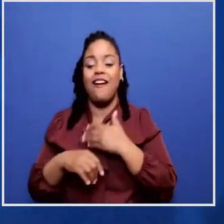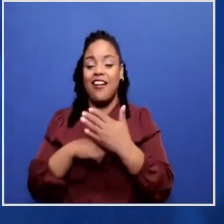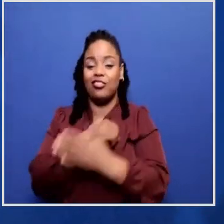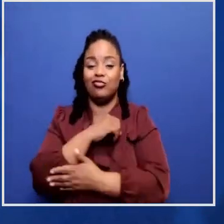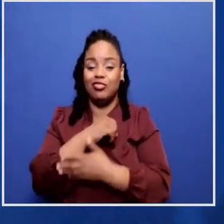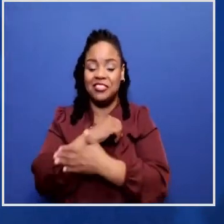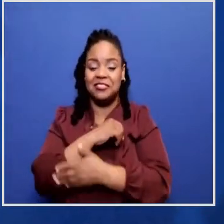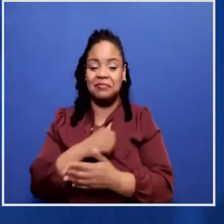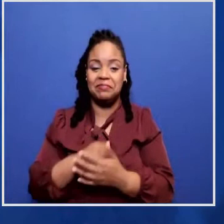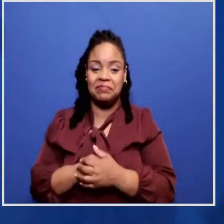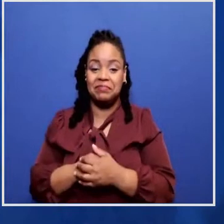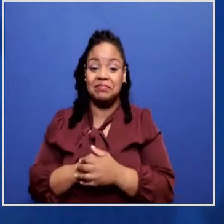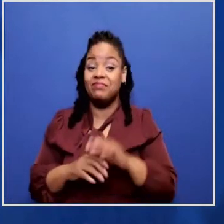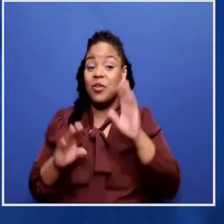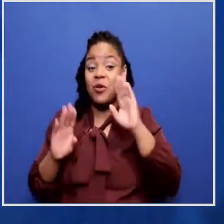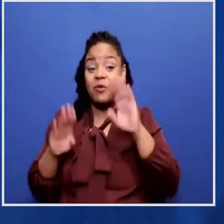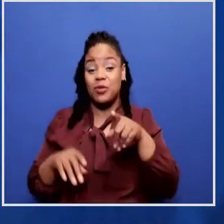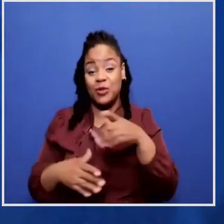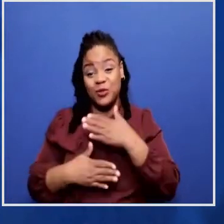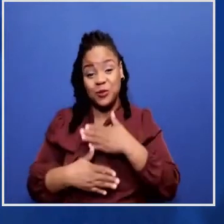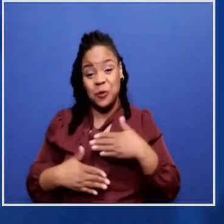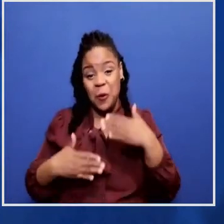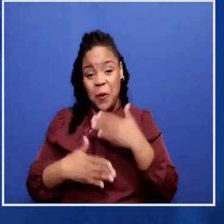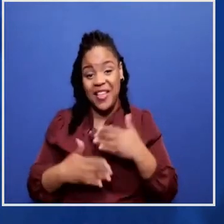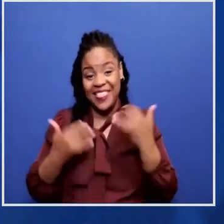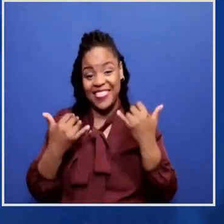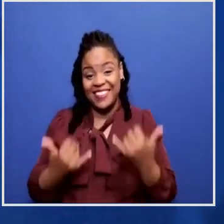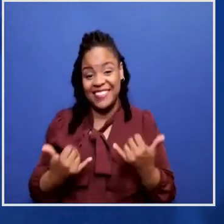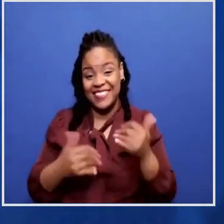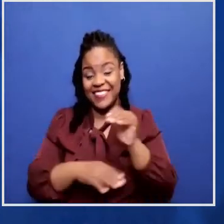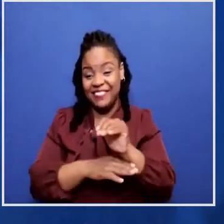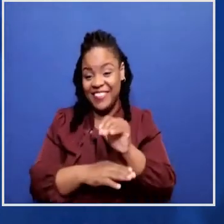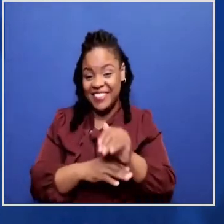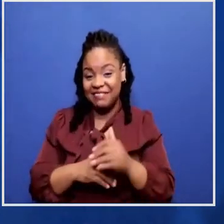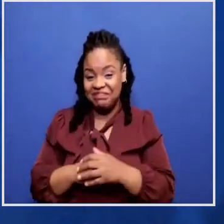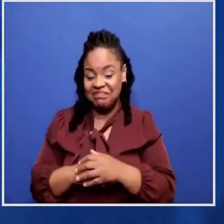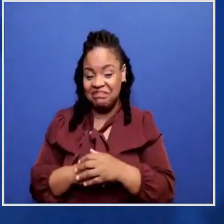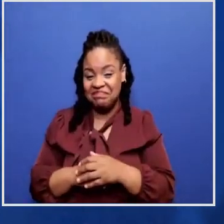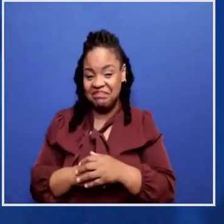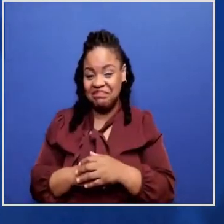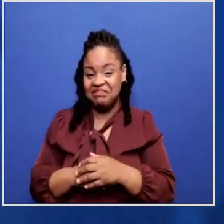OUR ECONOMIES AND COMMUNITIES BACK, BETTER THAN BEFORE, AND UNITE OUR COUNTRY. WE HOPE YOU ENJOYED THIS